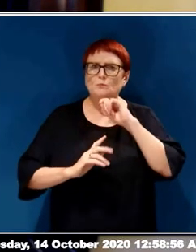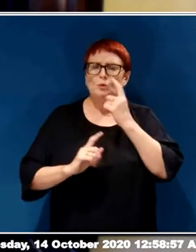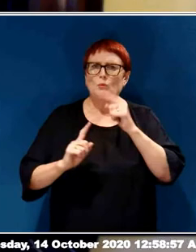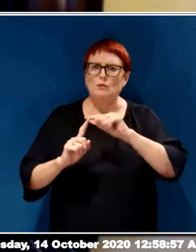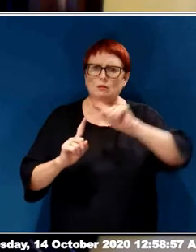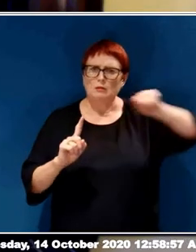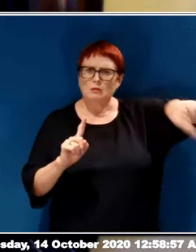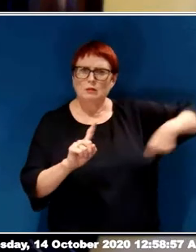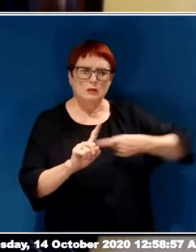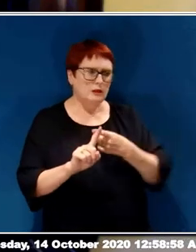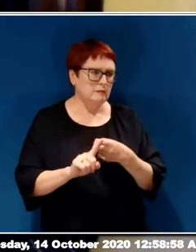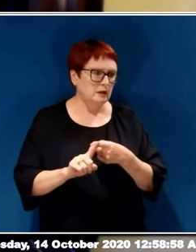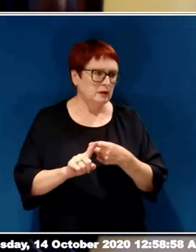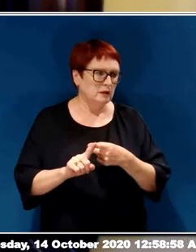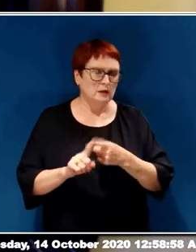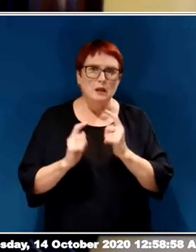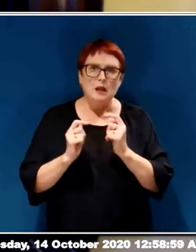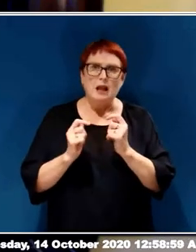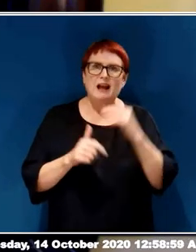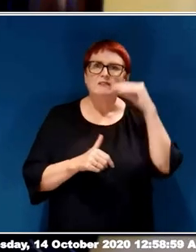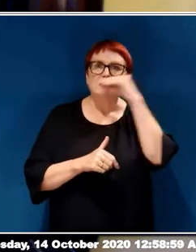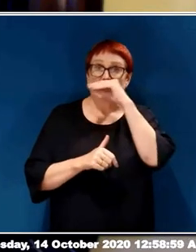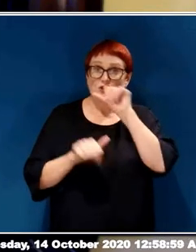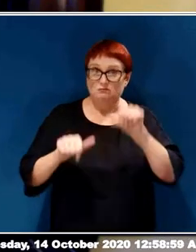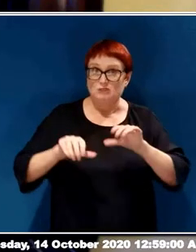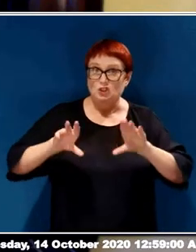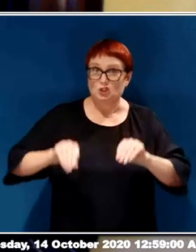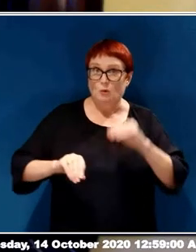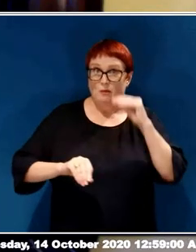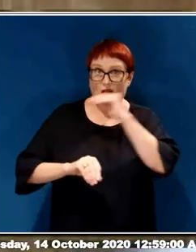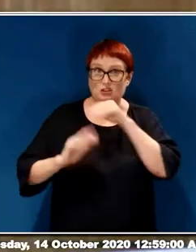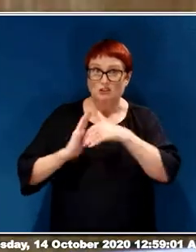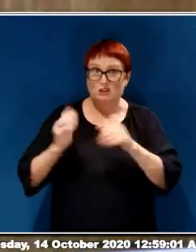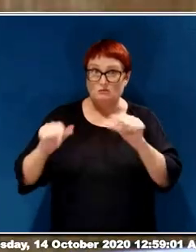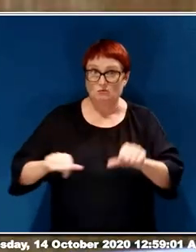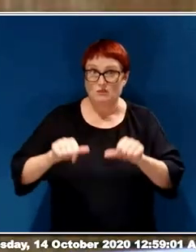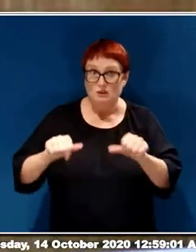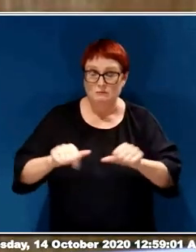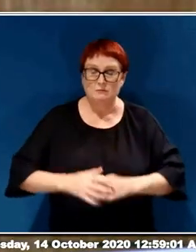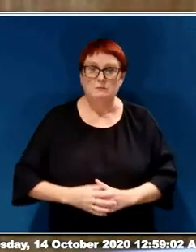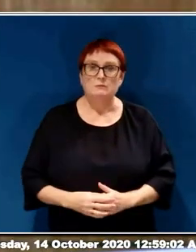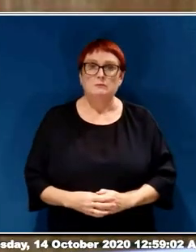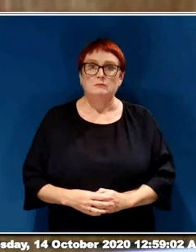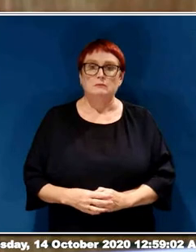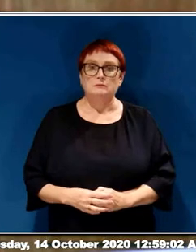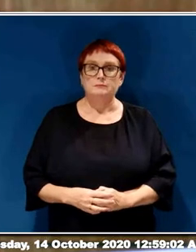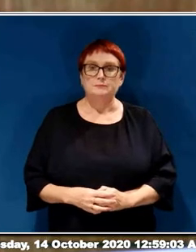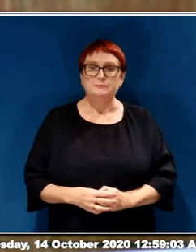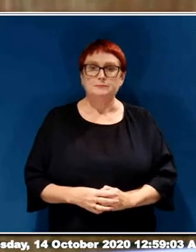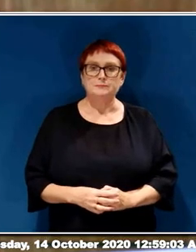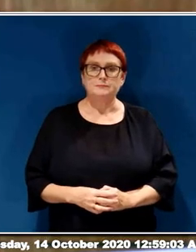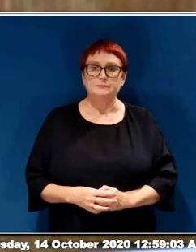convenient to the Chair, at 2 o'clock Brisbane time.